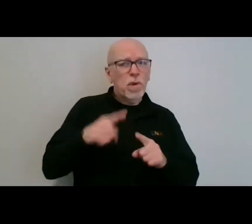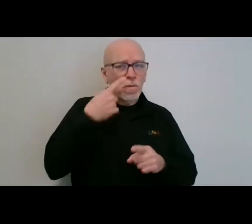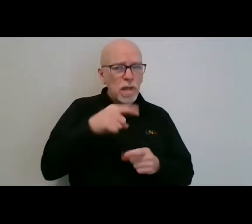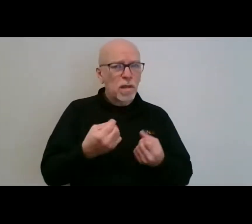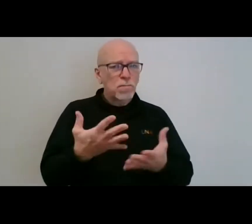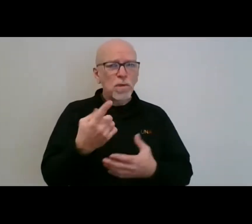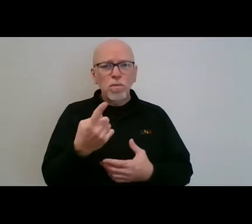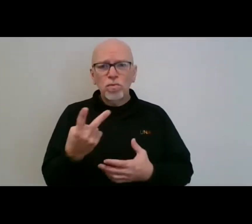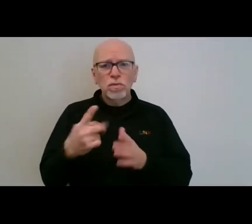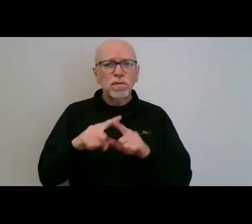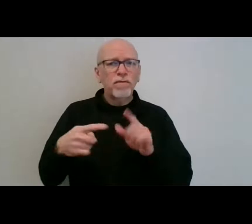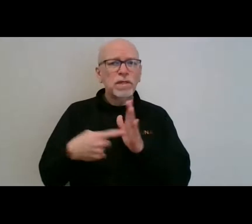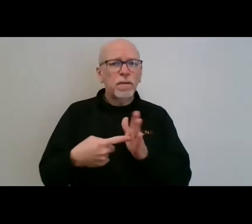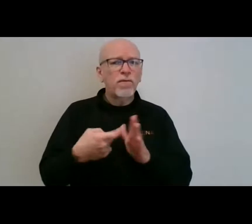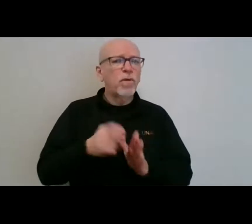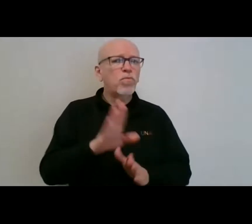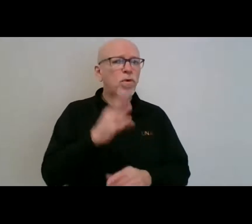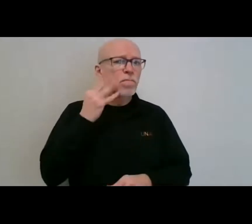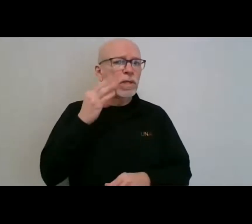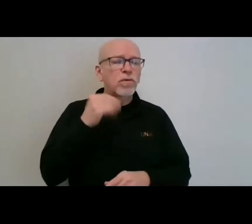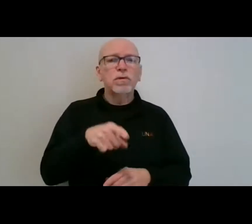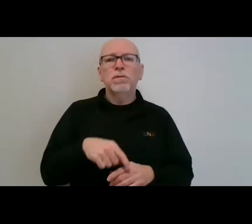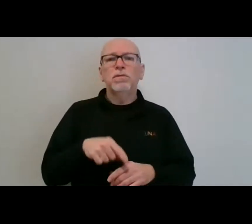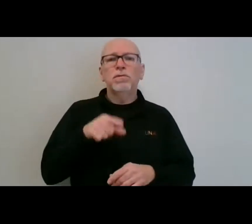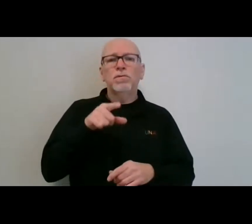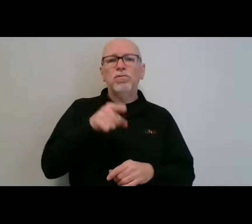from your experience where you have seen someone